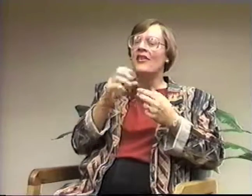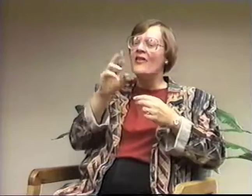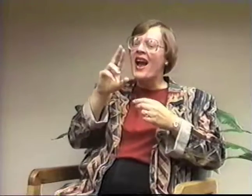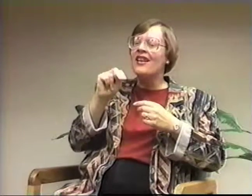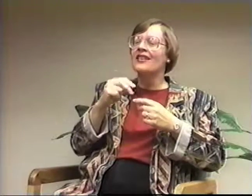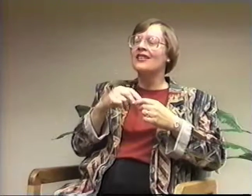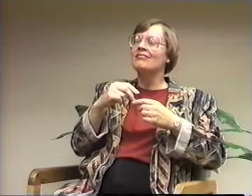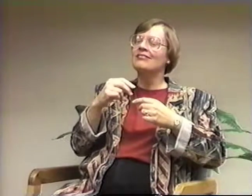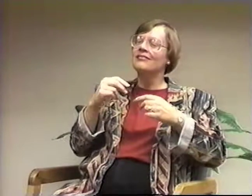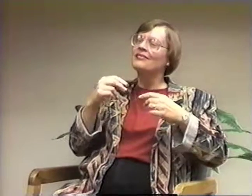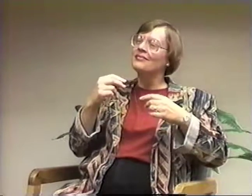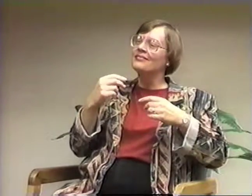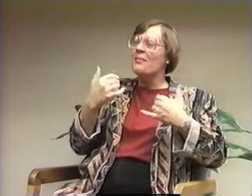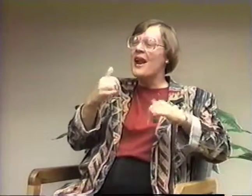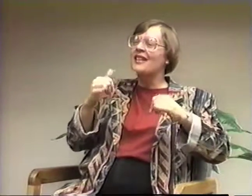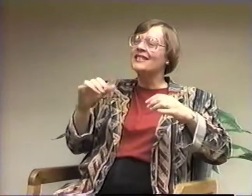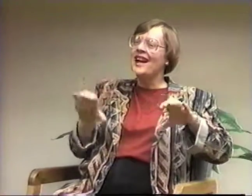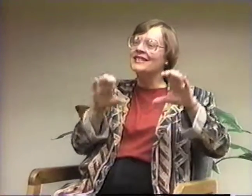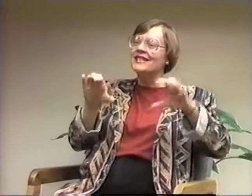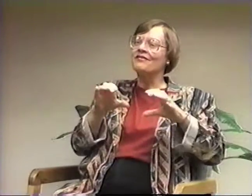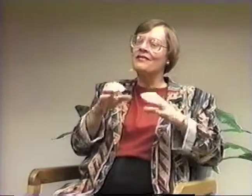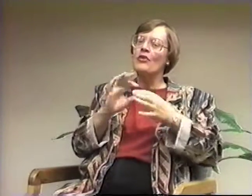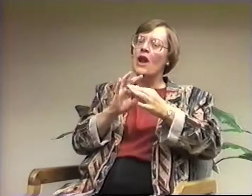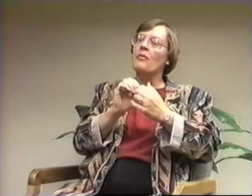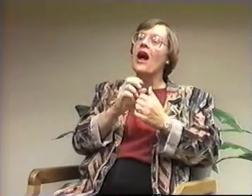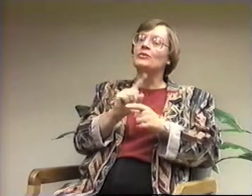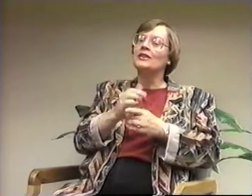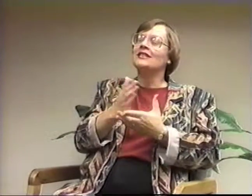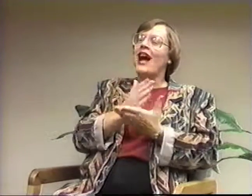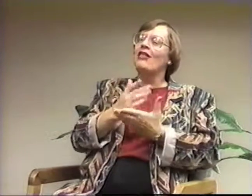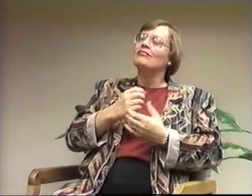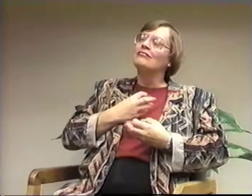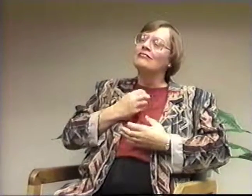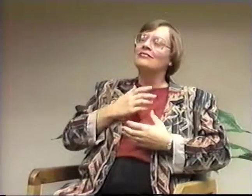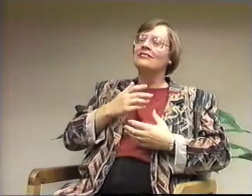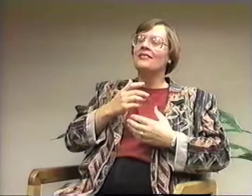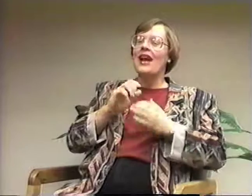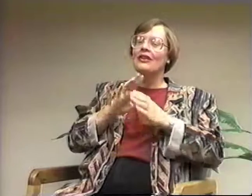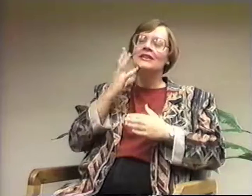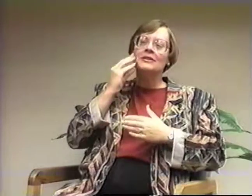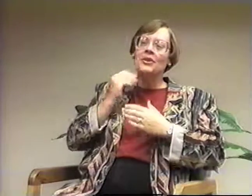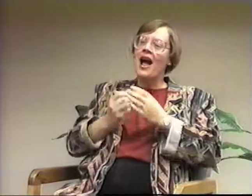to learn and have fun and to play and do activities in collaboration